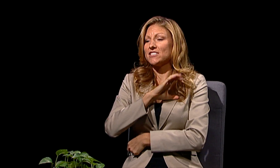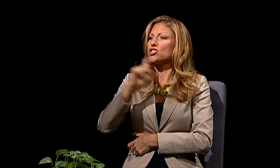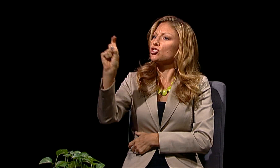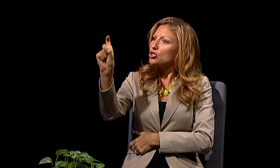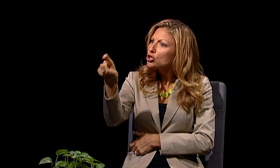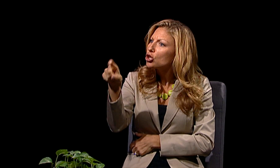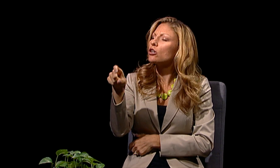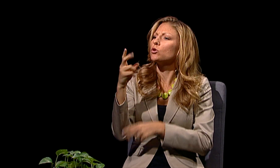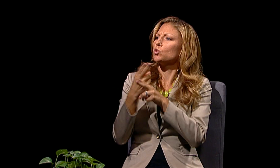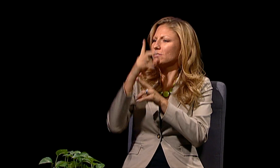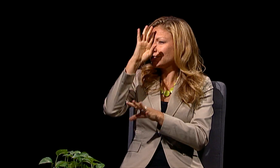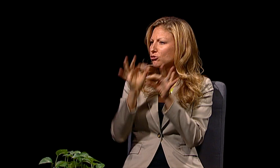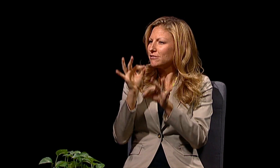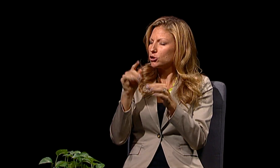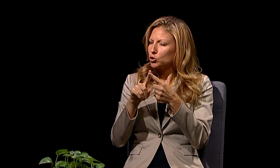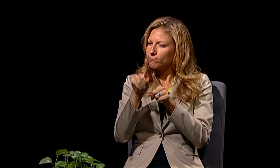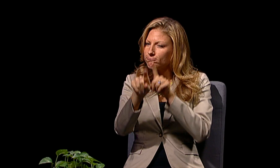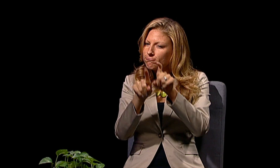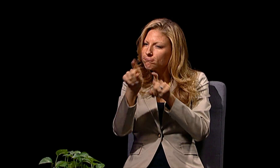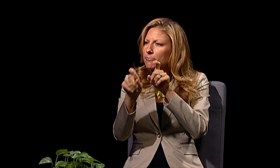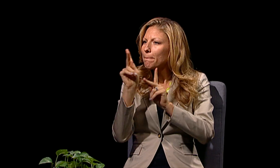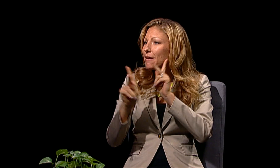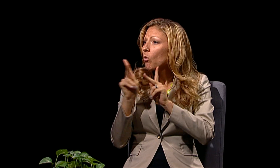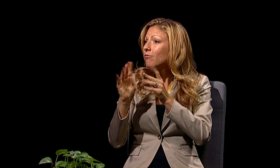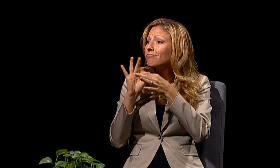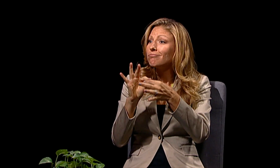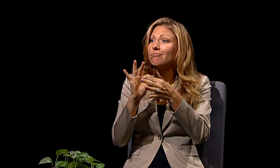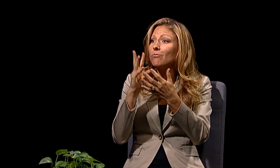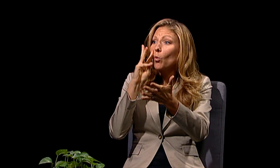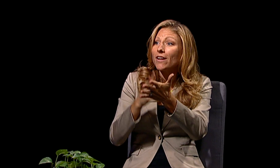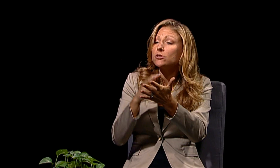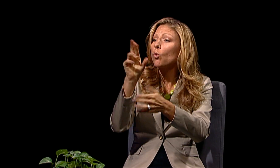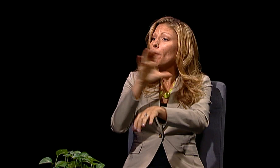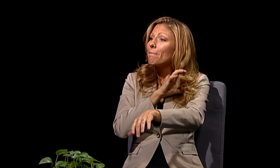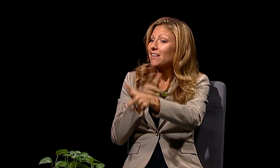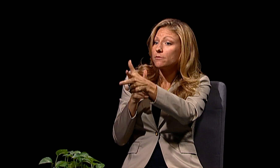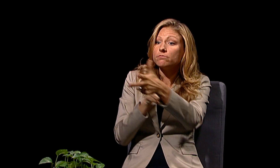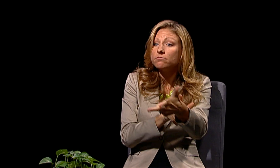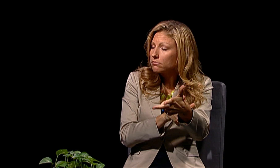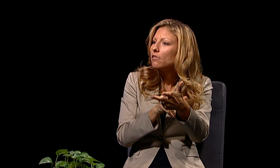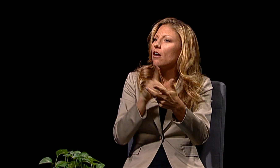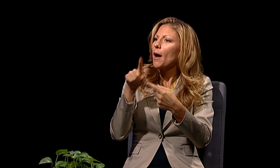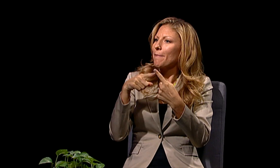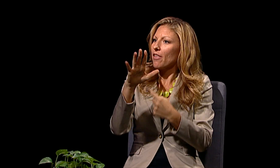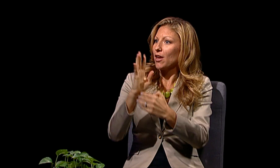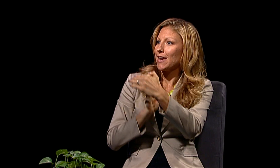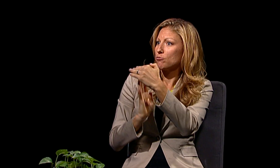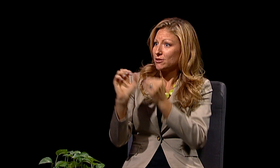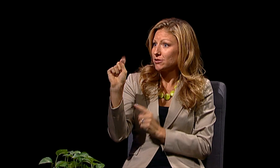HE BELIEVES LOCAL POLICE SHOULD BE ABLE TO USE THEIR DISCRETION TO QUESTION PEOPLE RELATED TO THEIR IMMIGRATION STATUS,